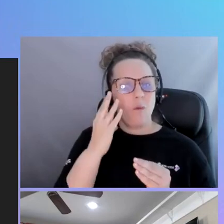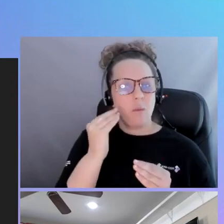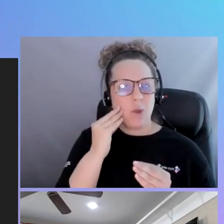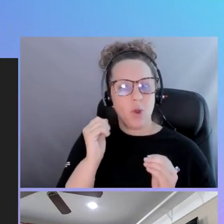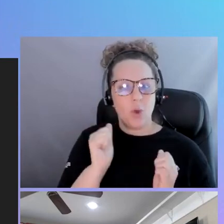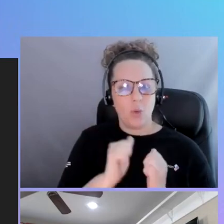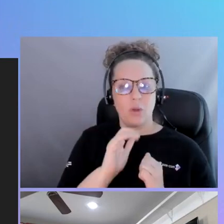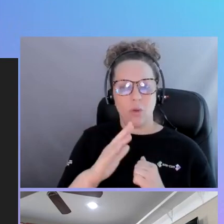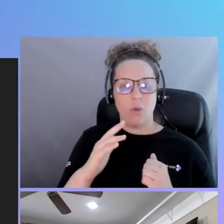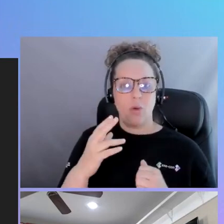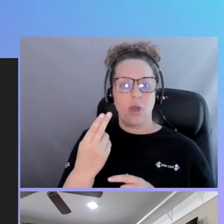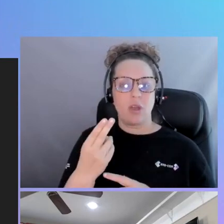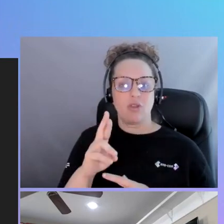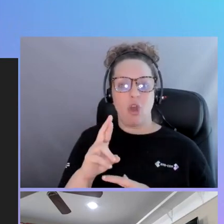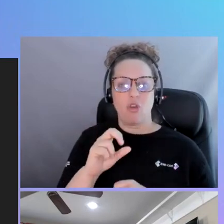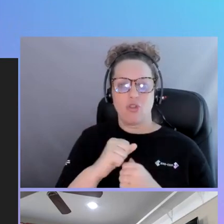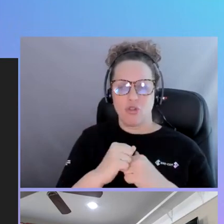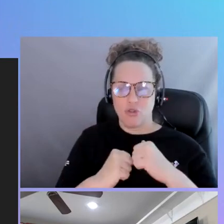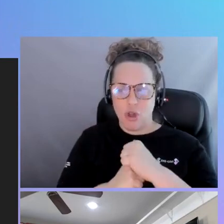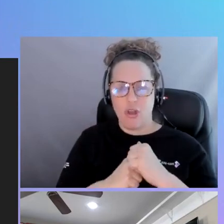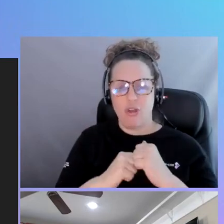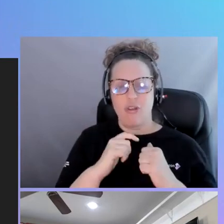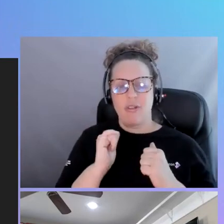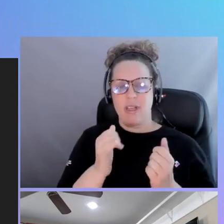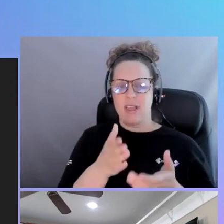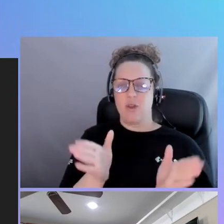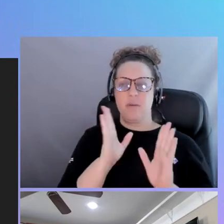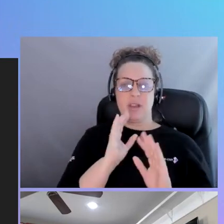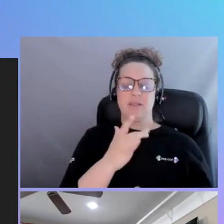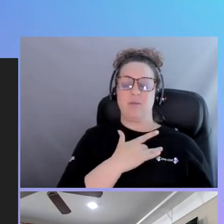and HR in general, is because most likely you have a high